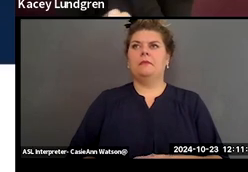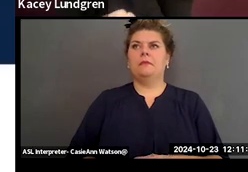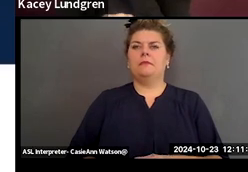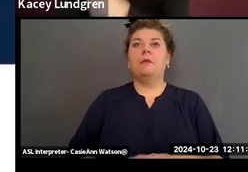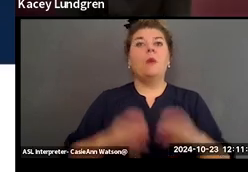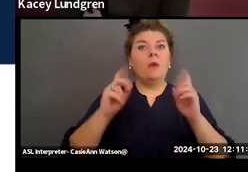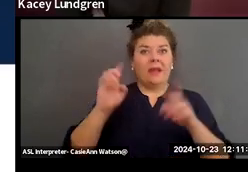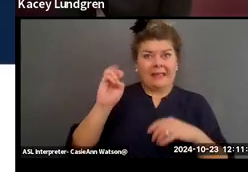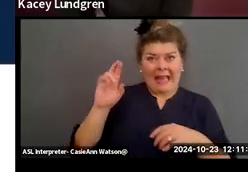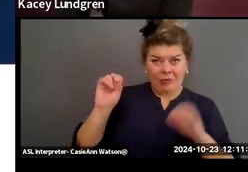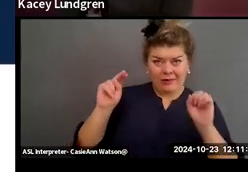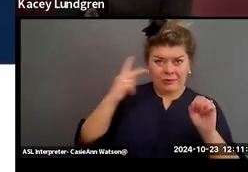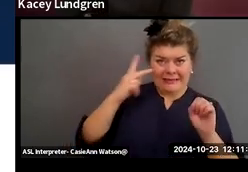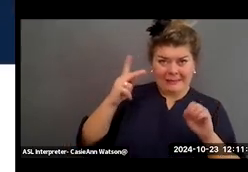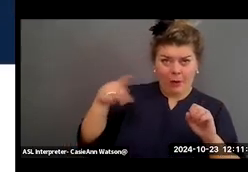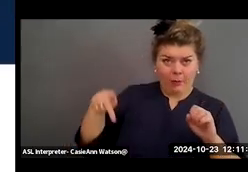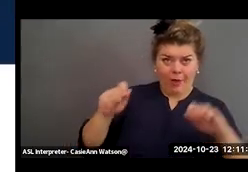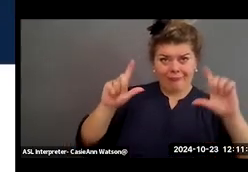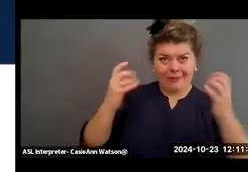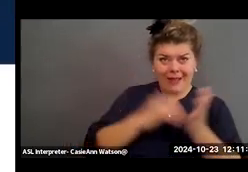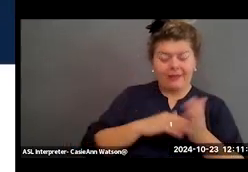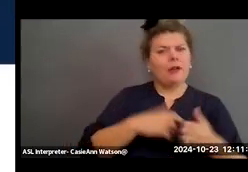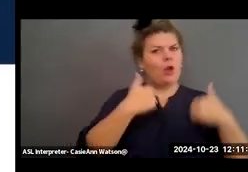All right, Erin, can you see my PowerPoint again? [Erin] Yep. Looks great, Kasey.